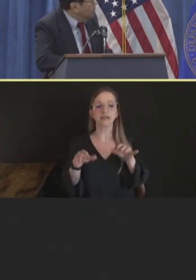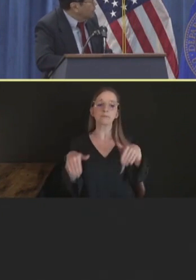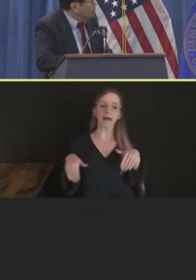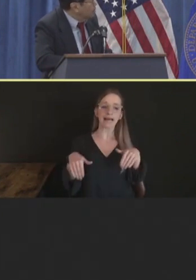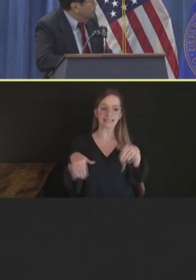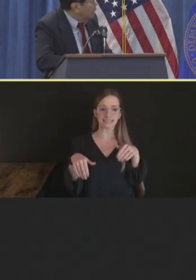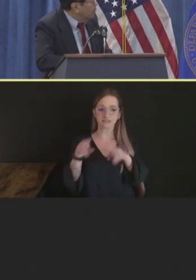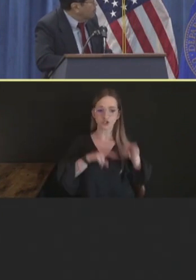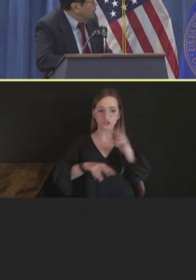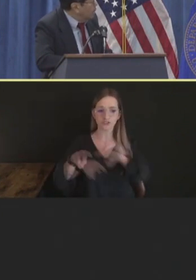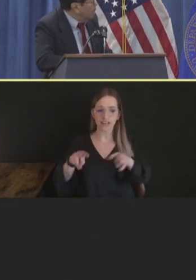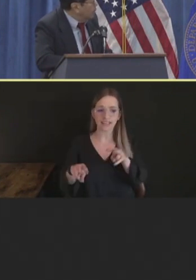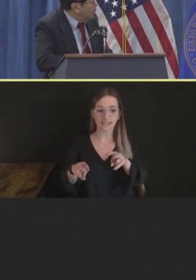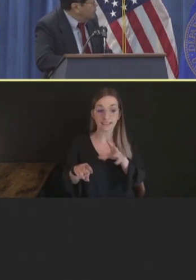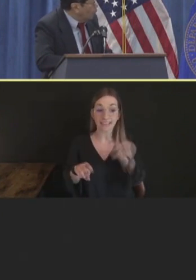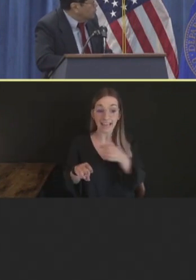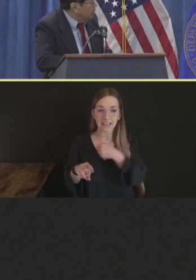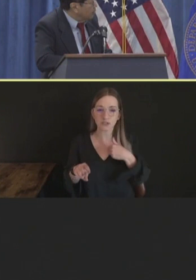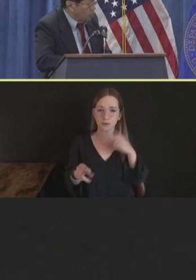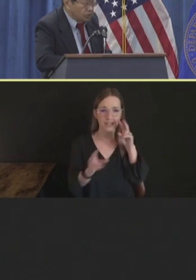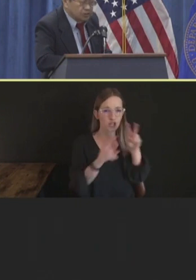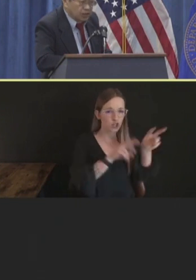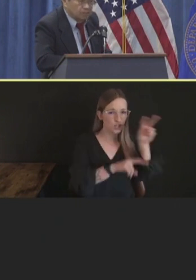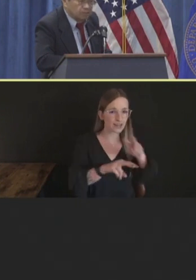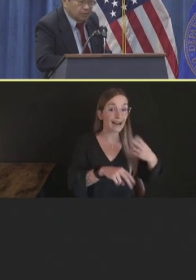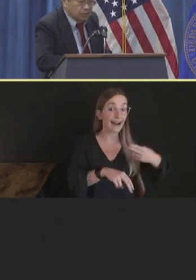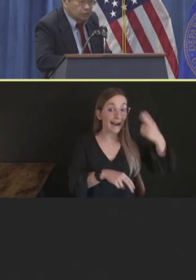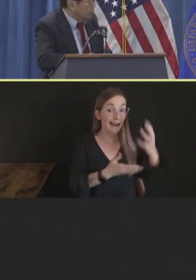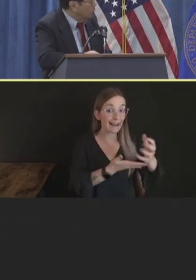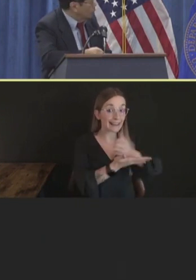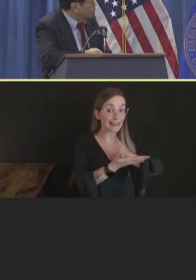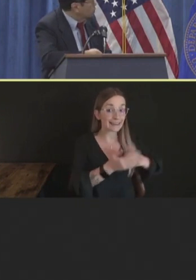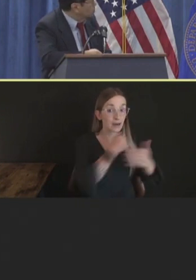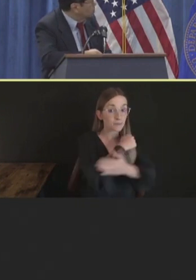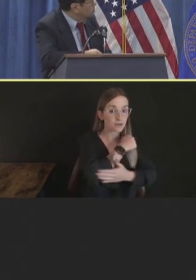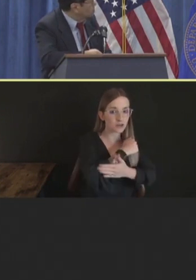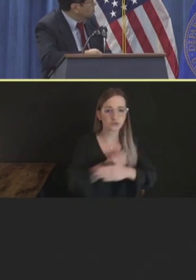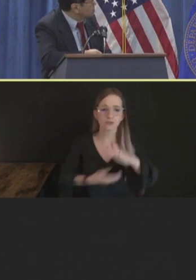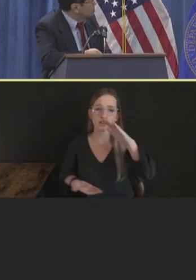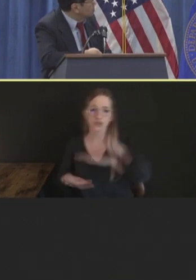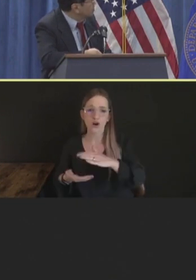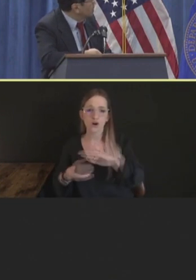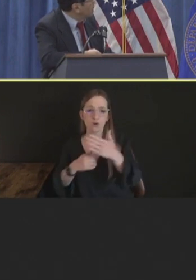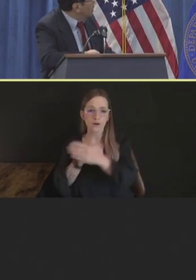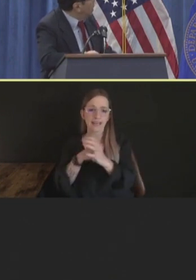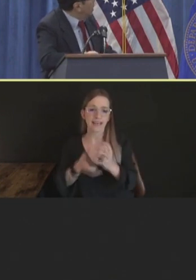And they've been endorsed by various key stakeholders.